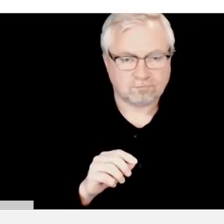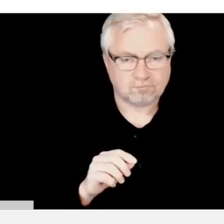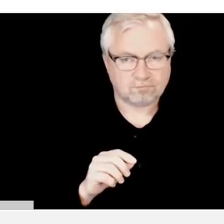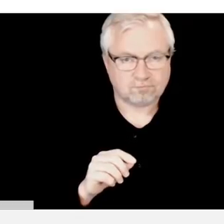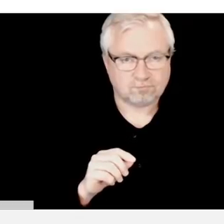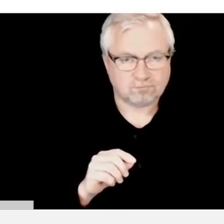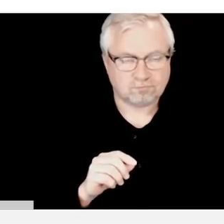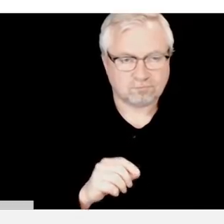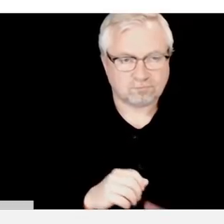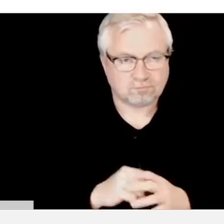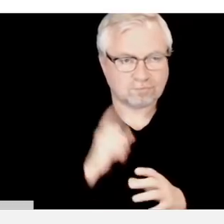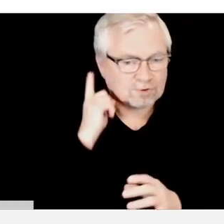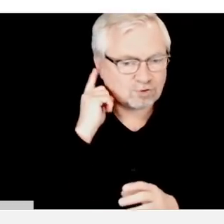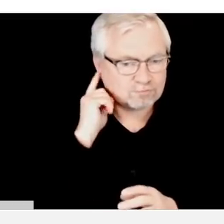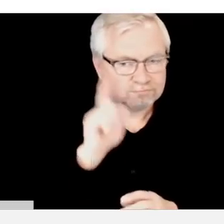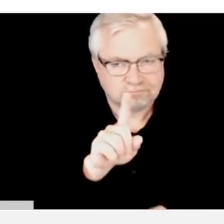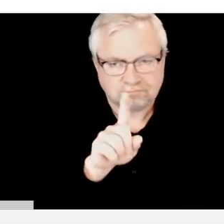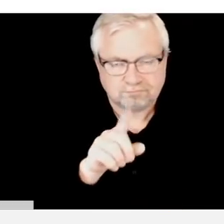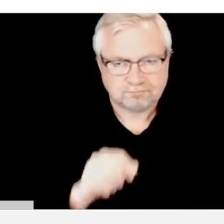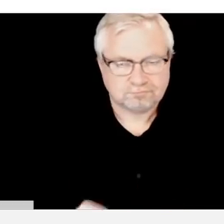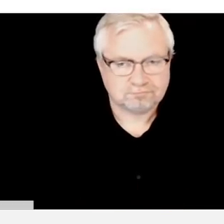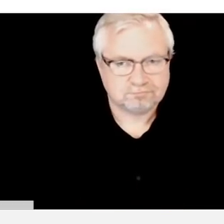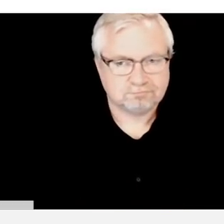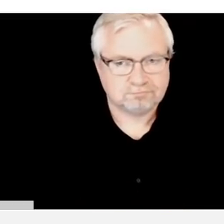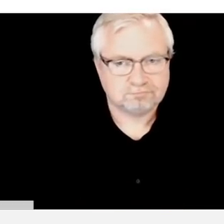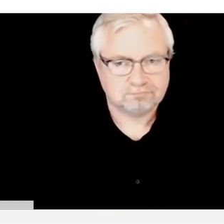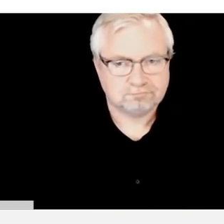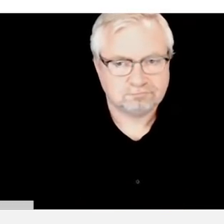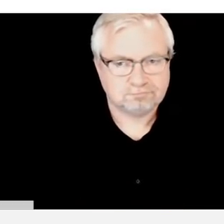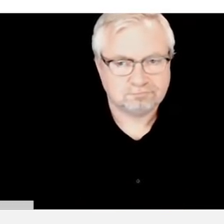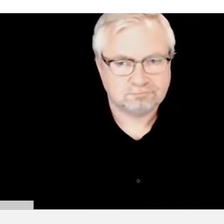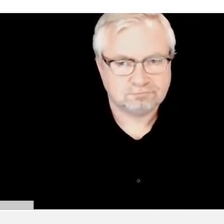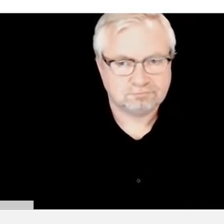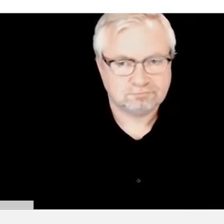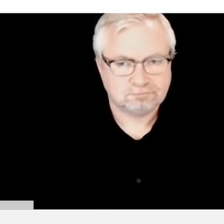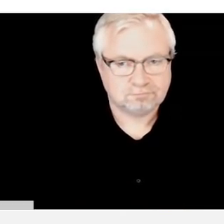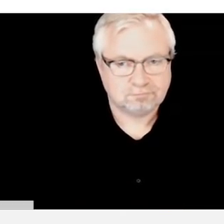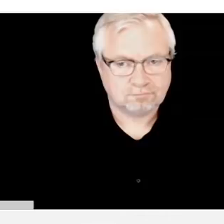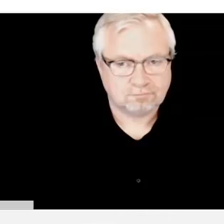Commissioner Malcolm: Hi. Sorry to be a few minutes late getting in. A little technology trouble on my end.